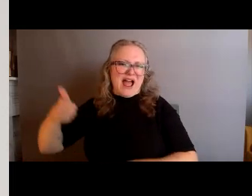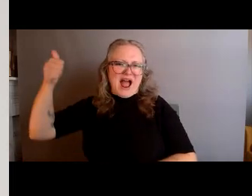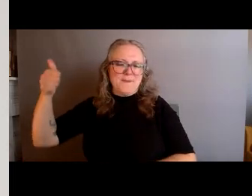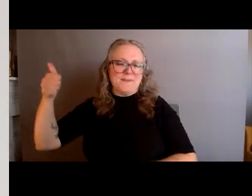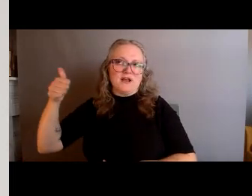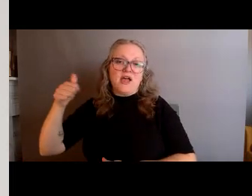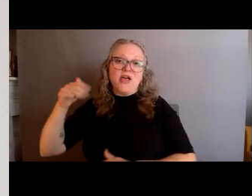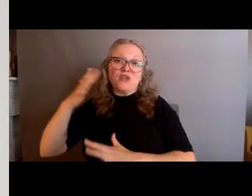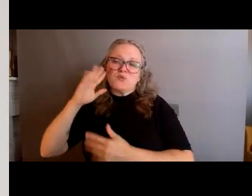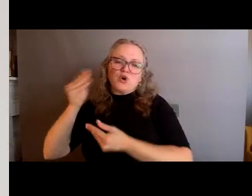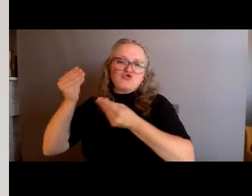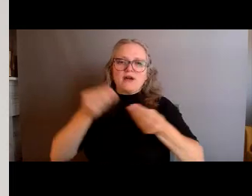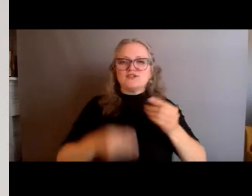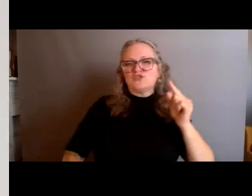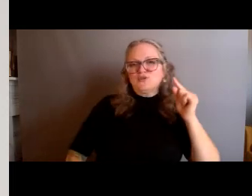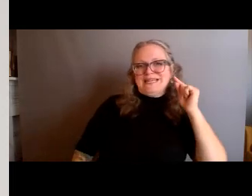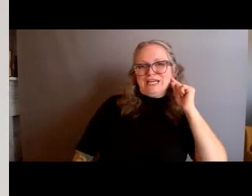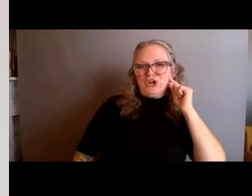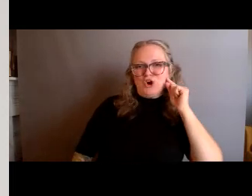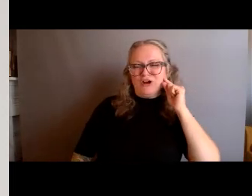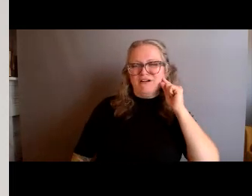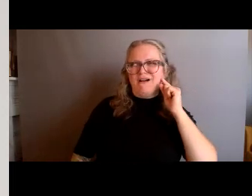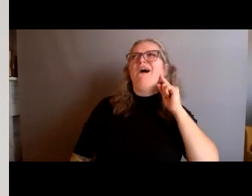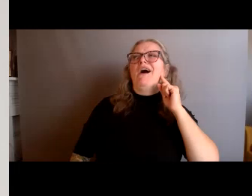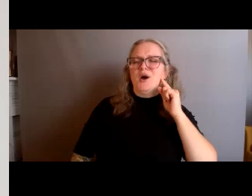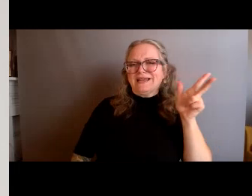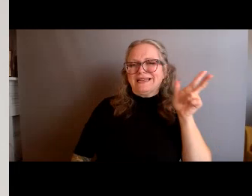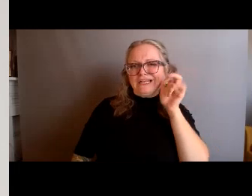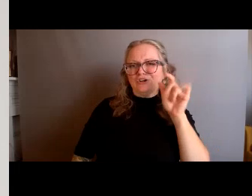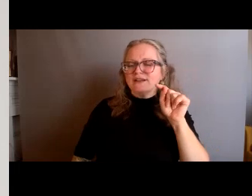So what we do is we just put masking noise in to prevent that from happening,